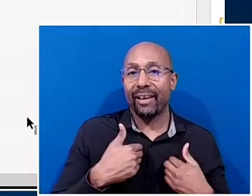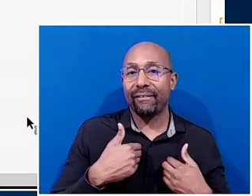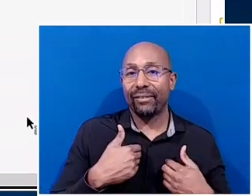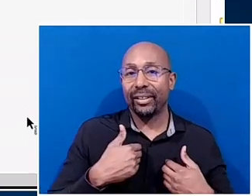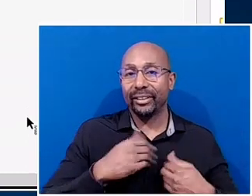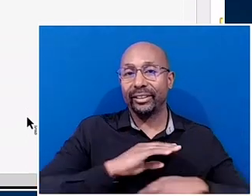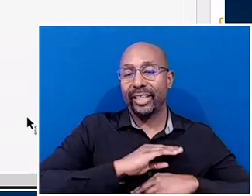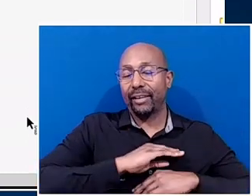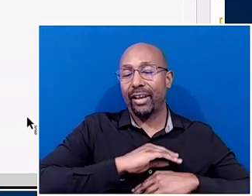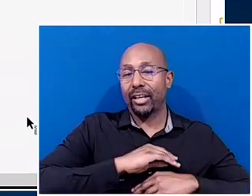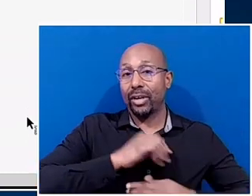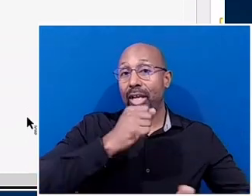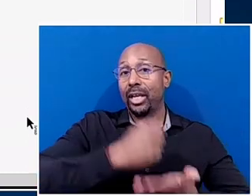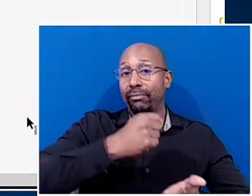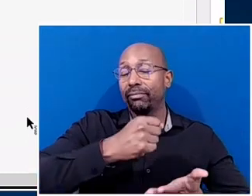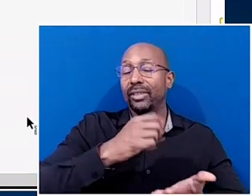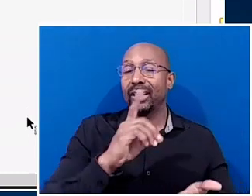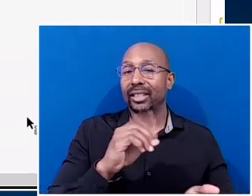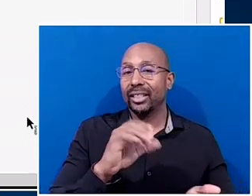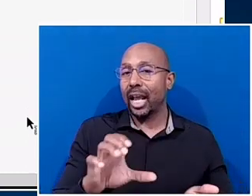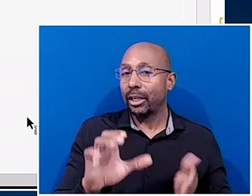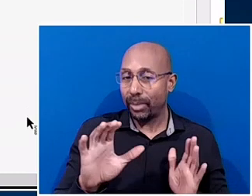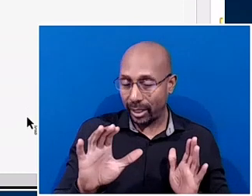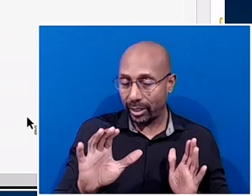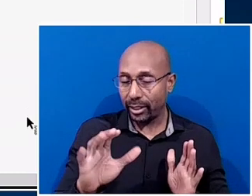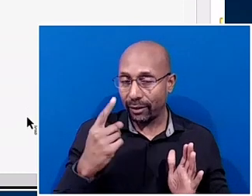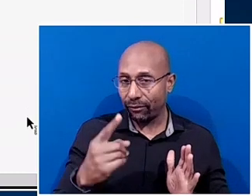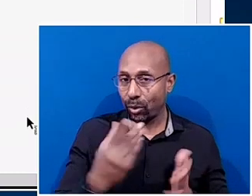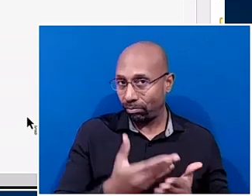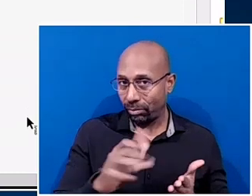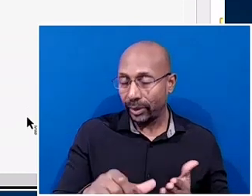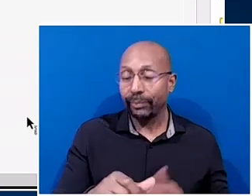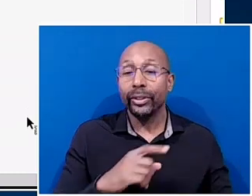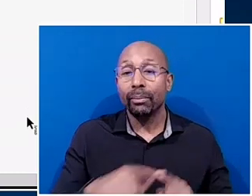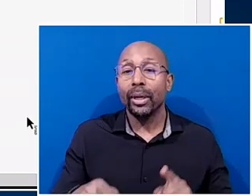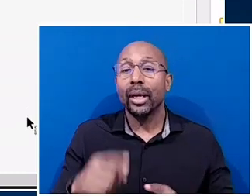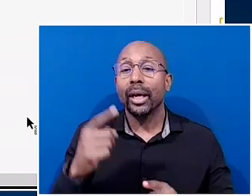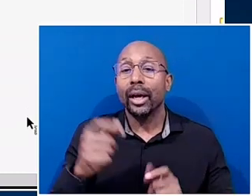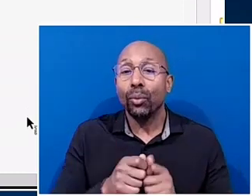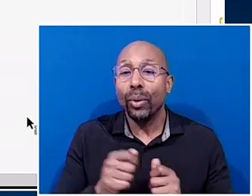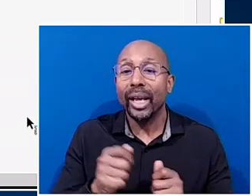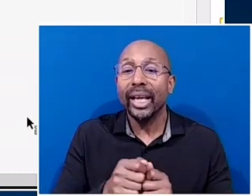programs, there are some very strict limitations on when this can be used.